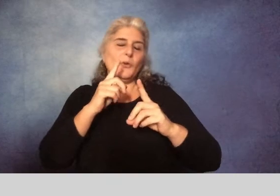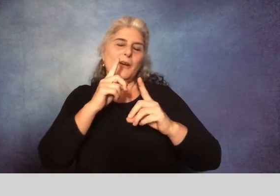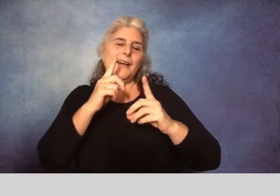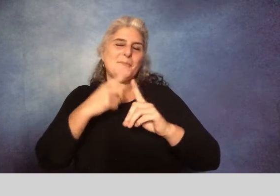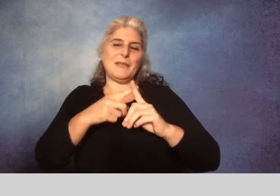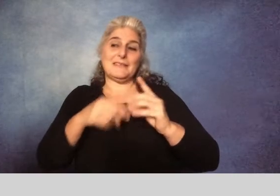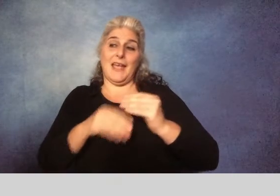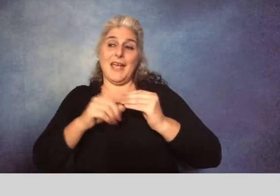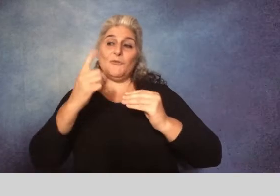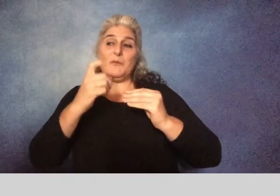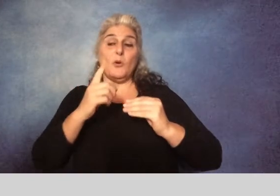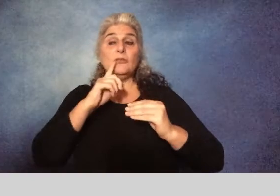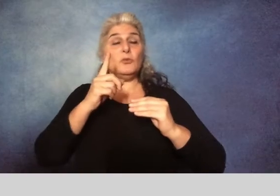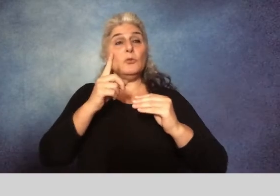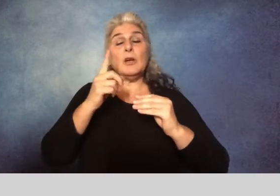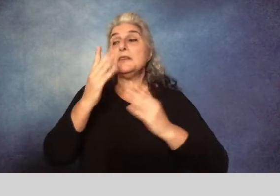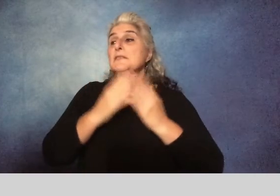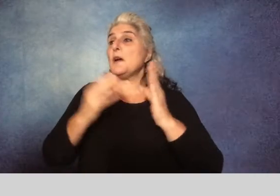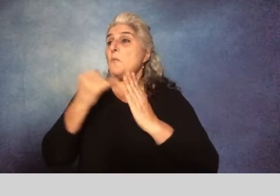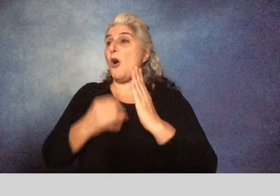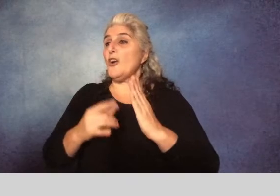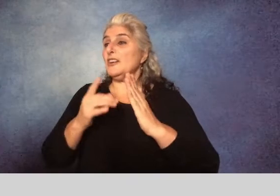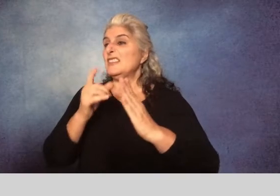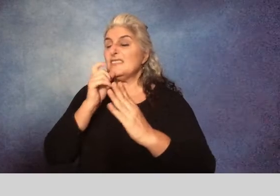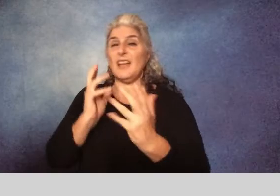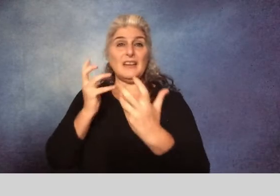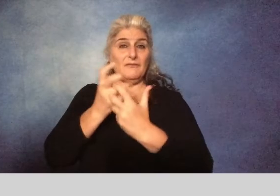for artists who weren't assigned to any of the genre categories I listed.